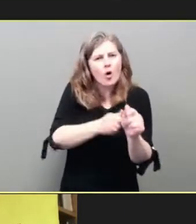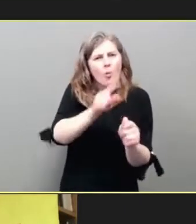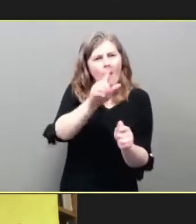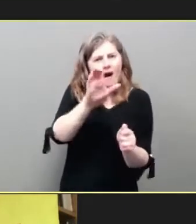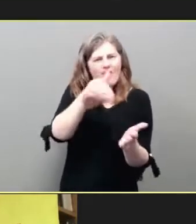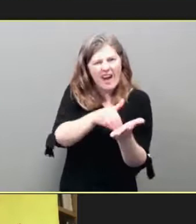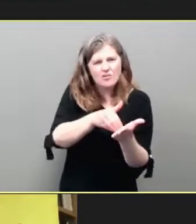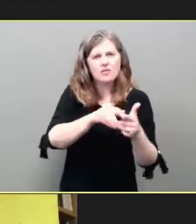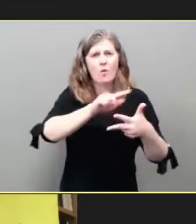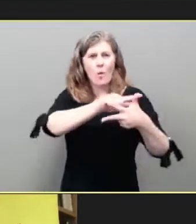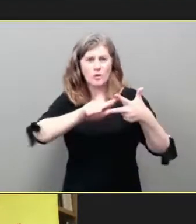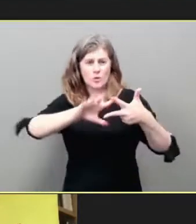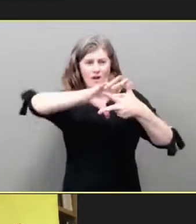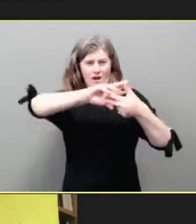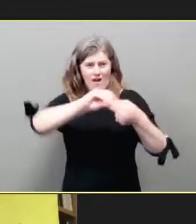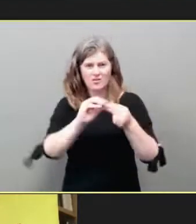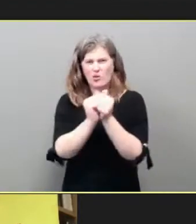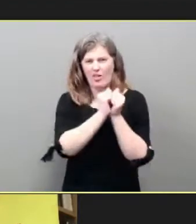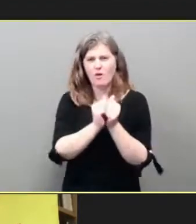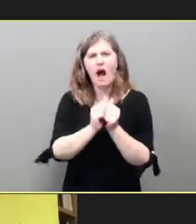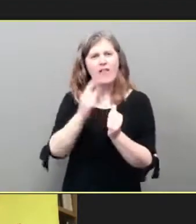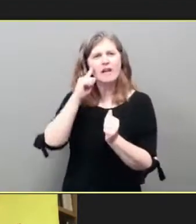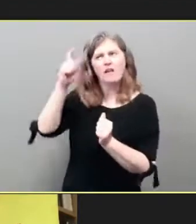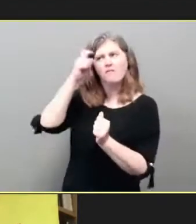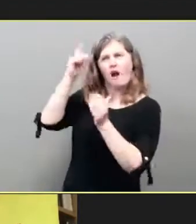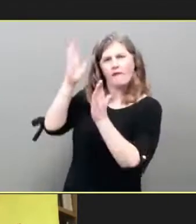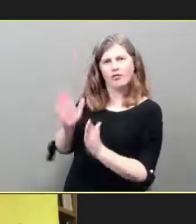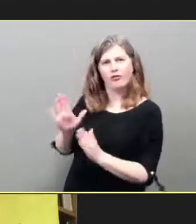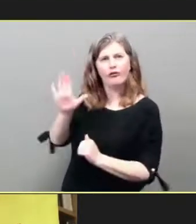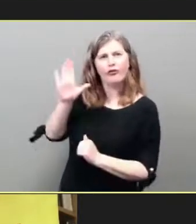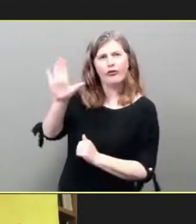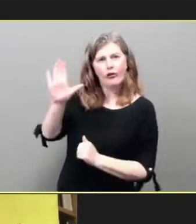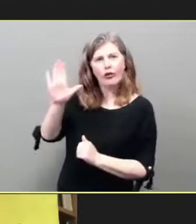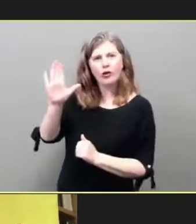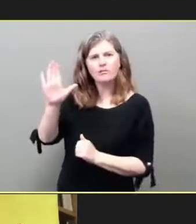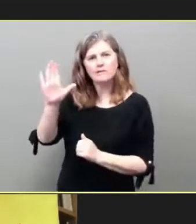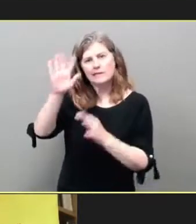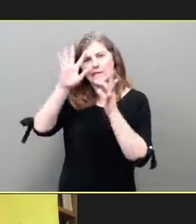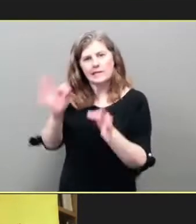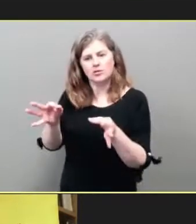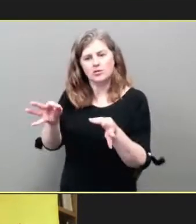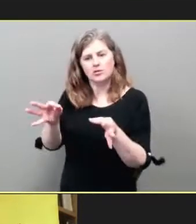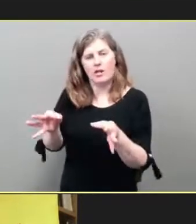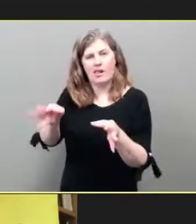work together. And I think the governor in granting that sort of retroactive